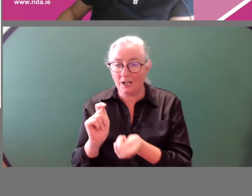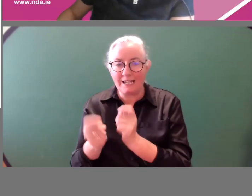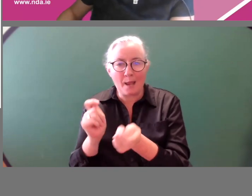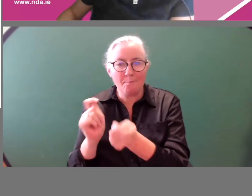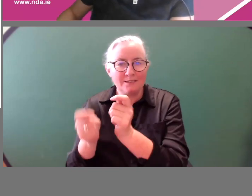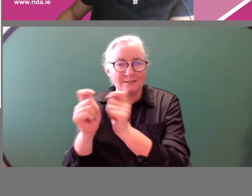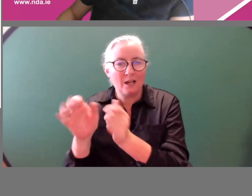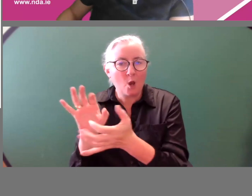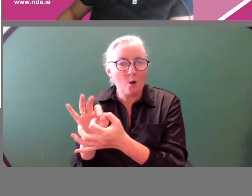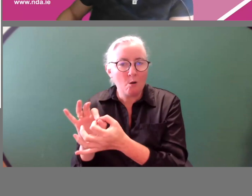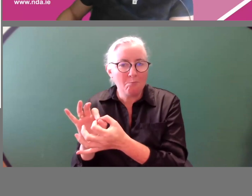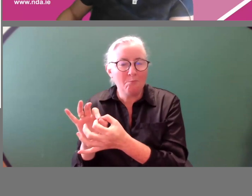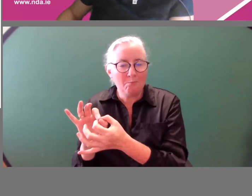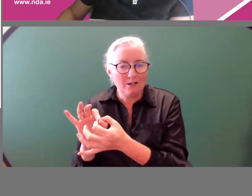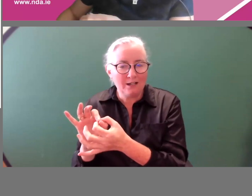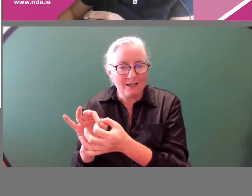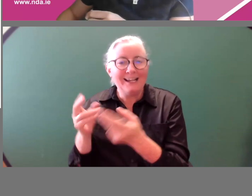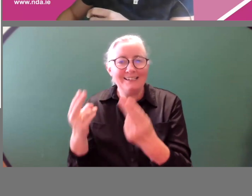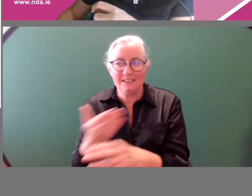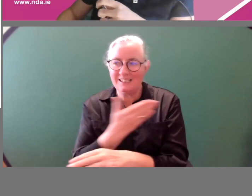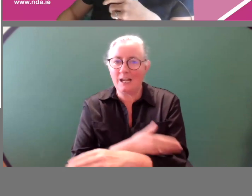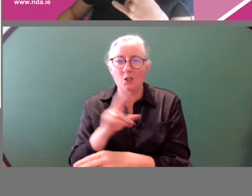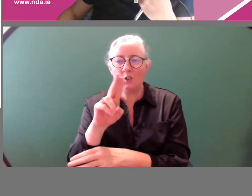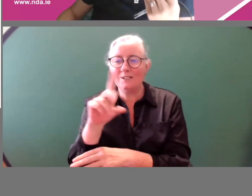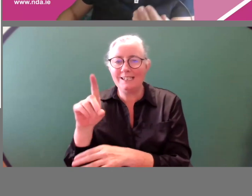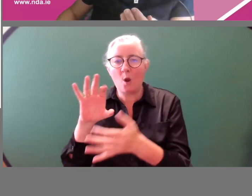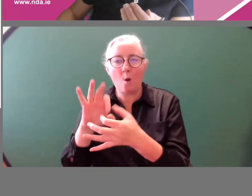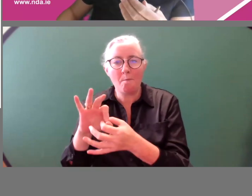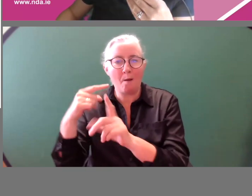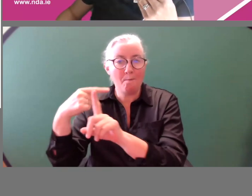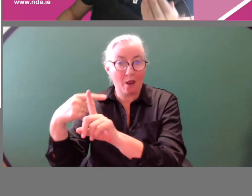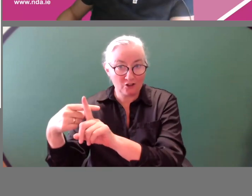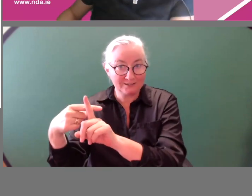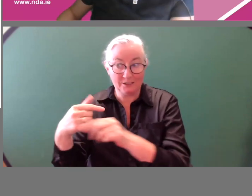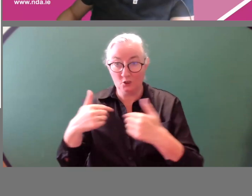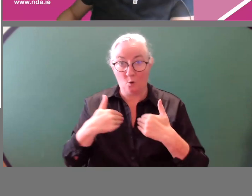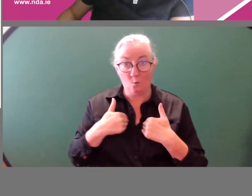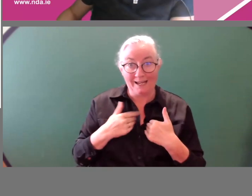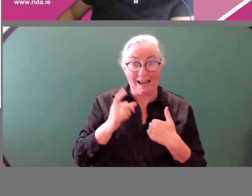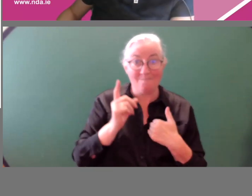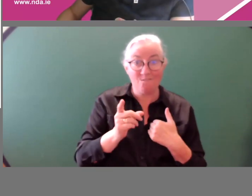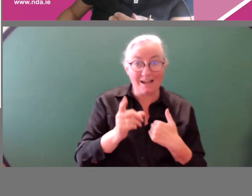are required at the start of Universal Design home plus. And in residential developments you should